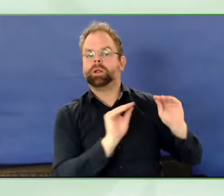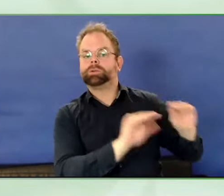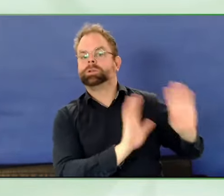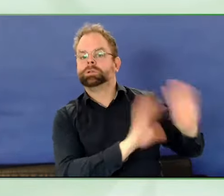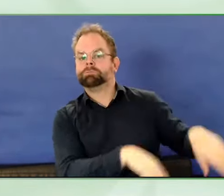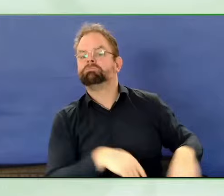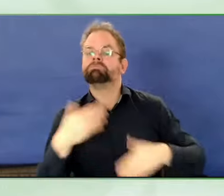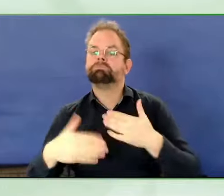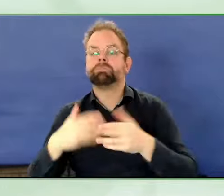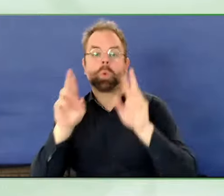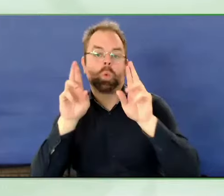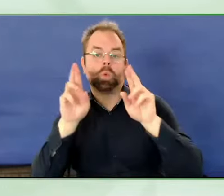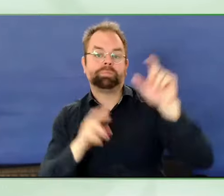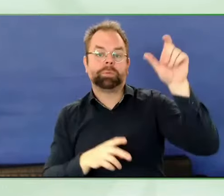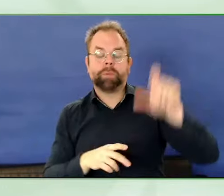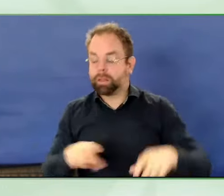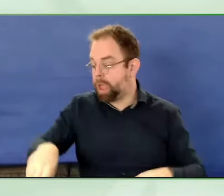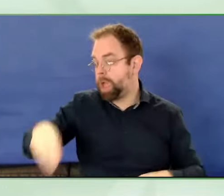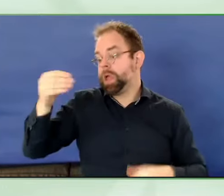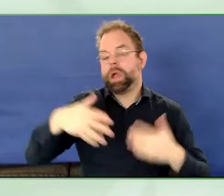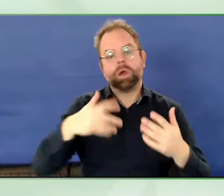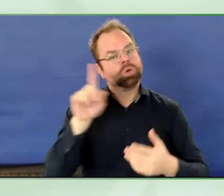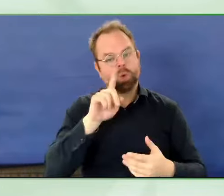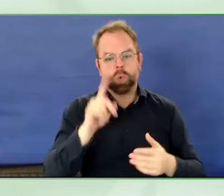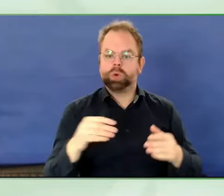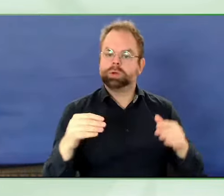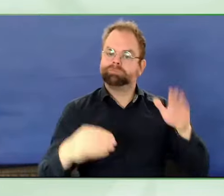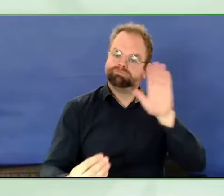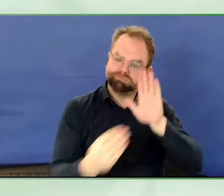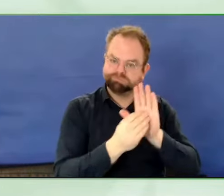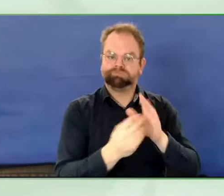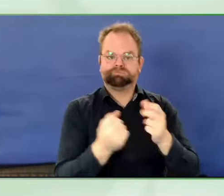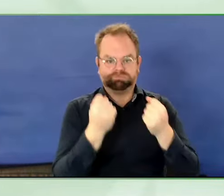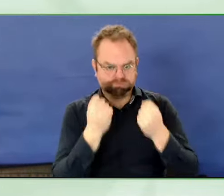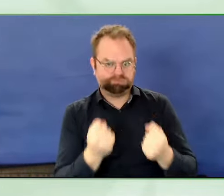Where we are slightly different in the development of our standards is that once we have developed